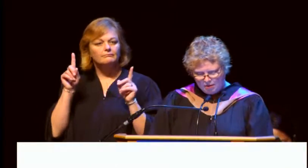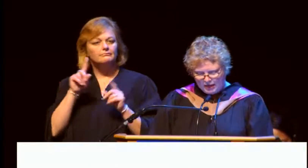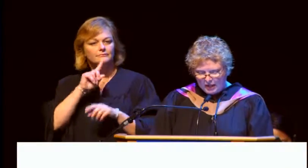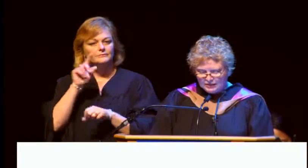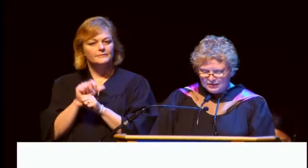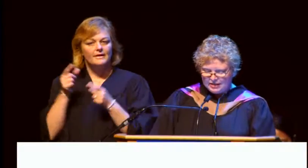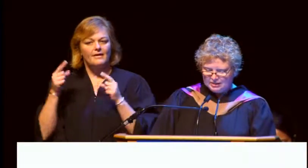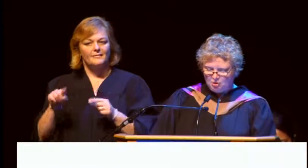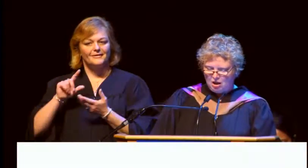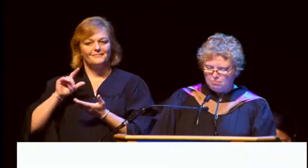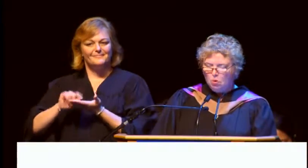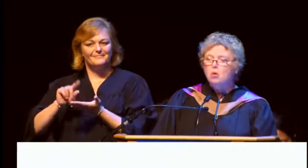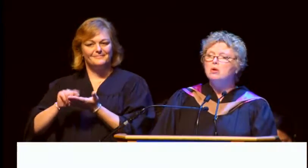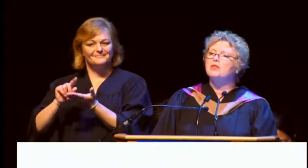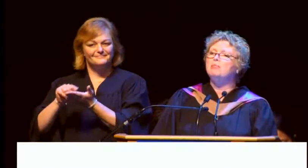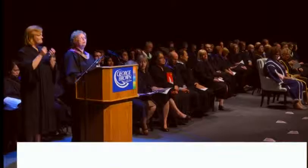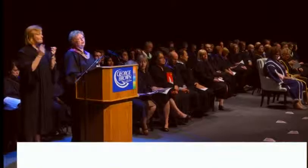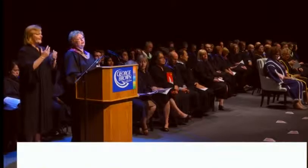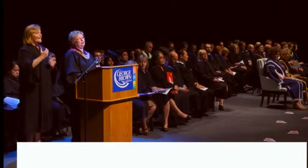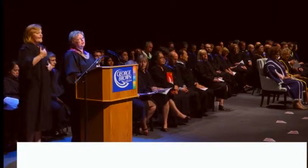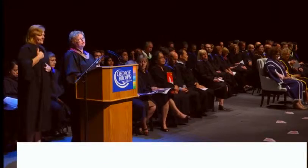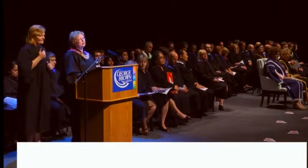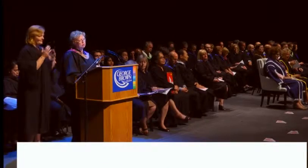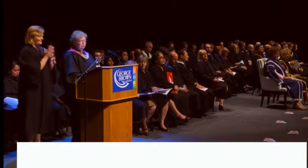BUT ALISON HAS BROUGHT MORE THAN BOOKS TO TORONTO.